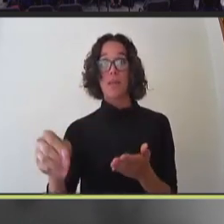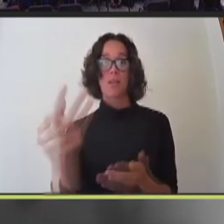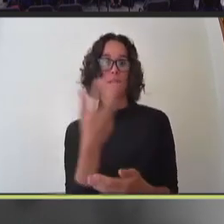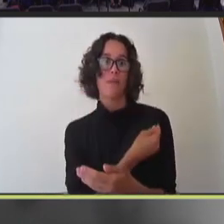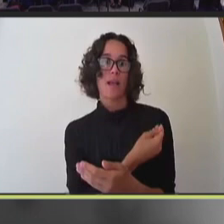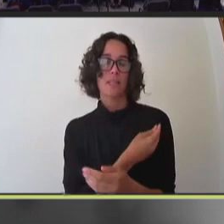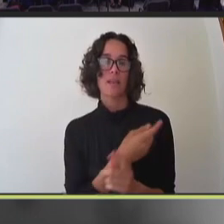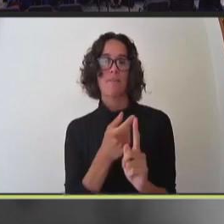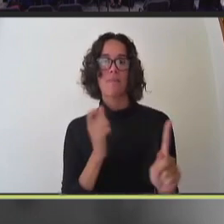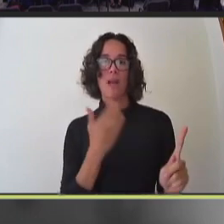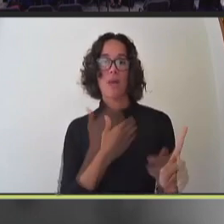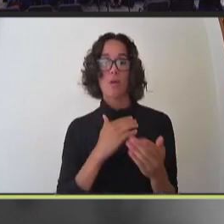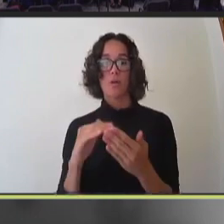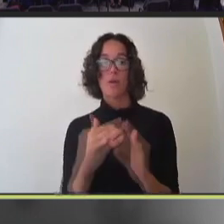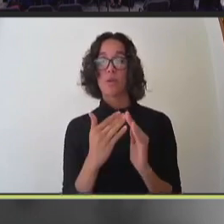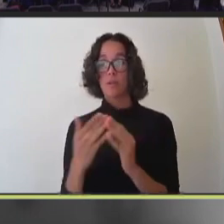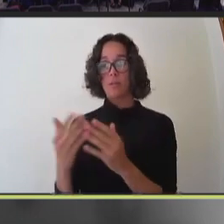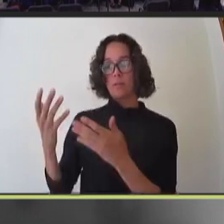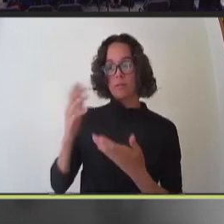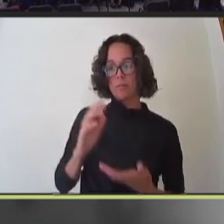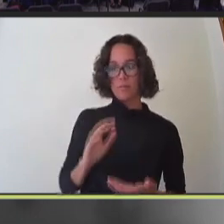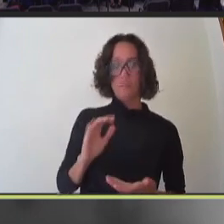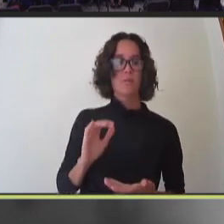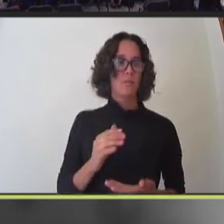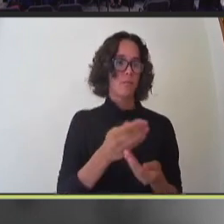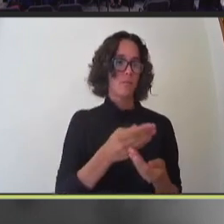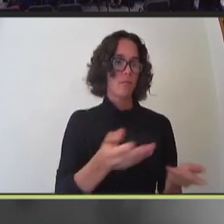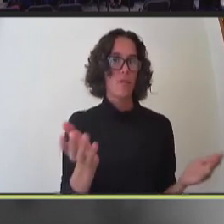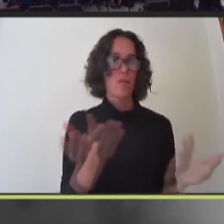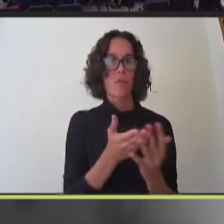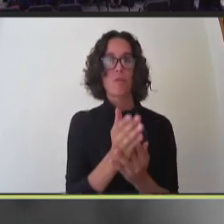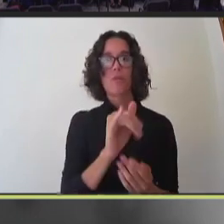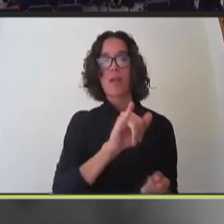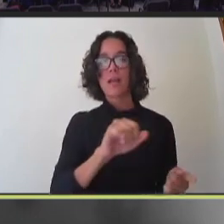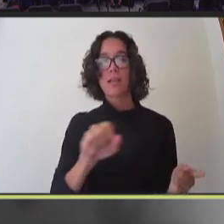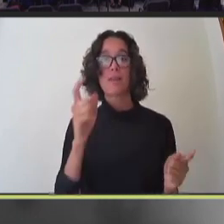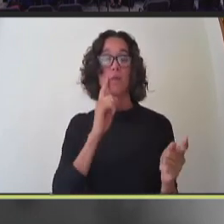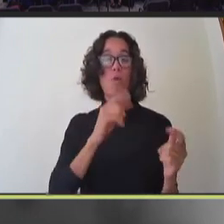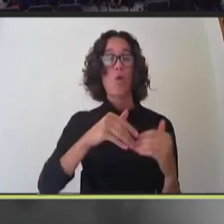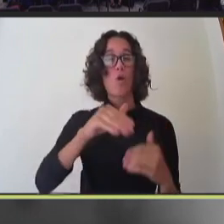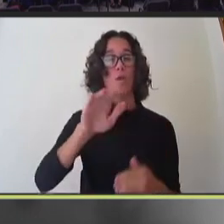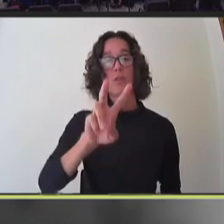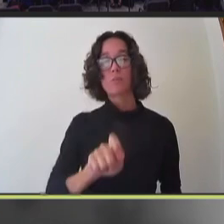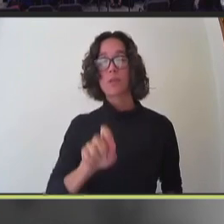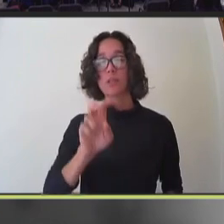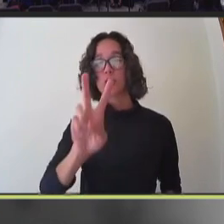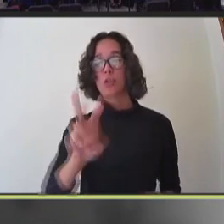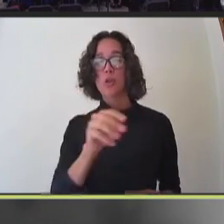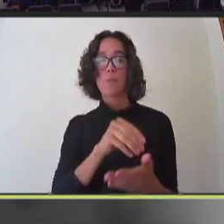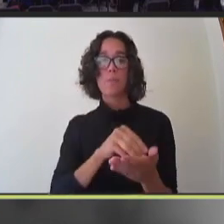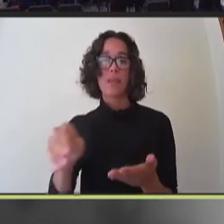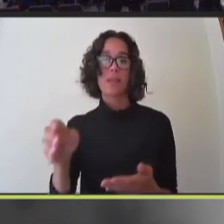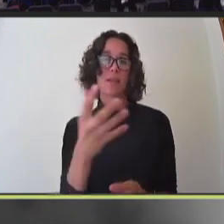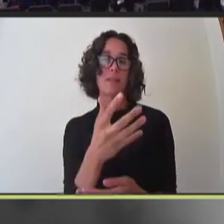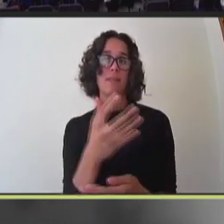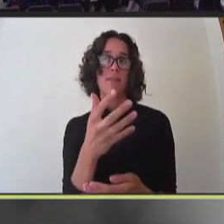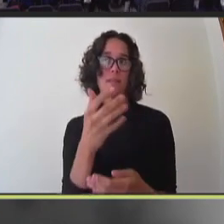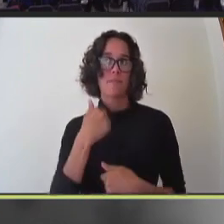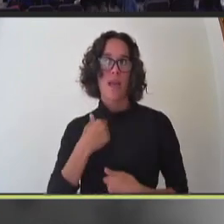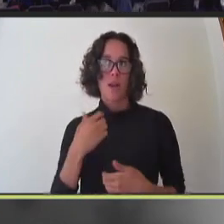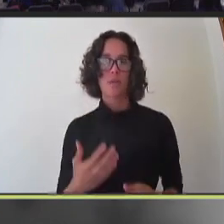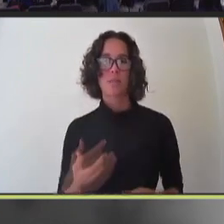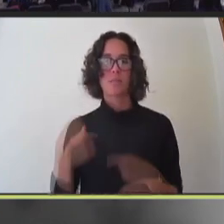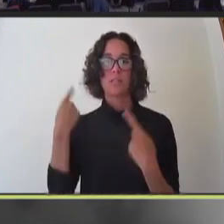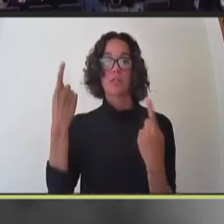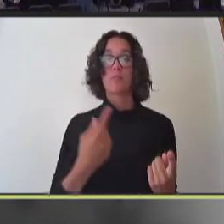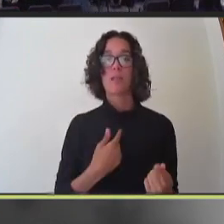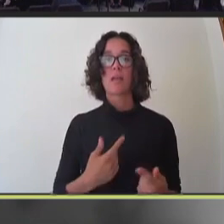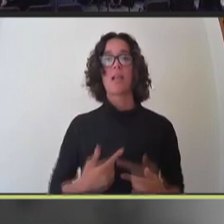through the IISs for over 2.2 million veterans since we went live with querying back in July